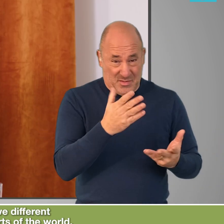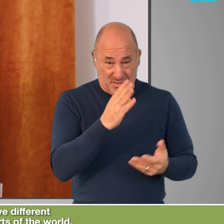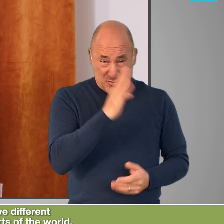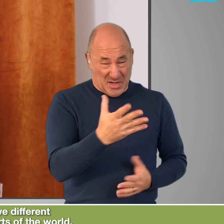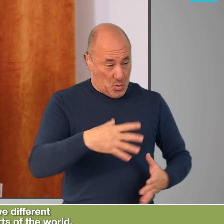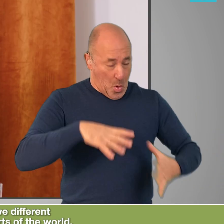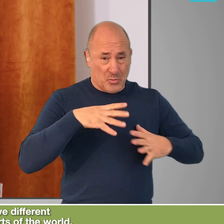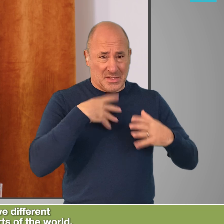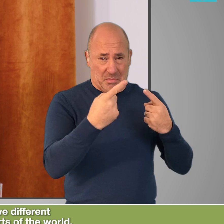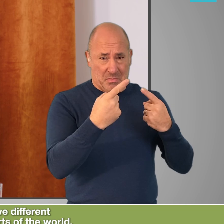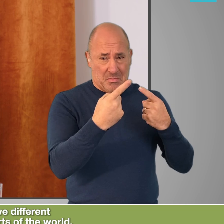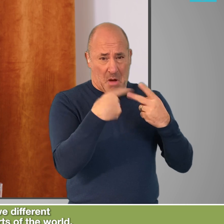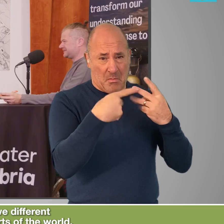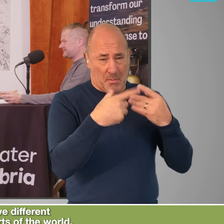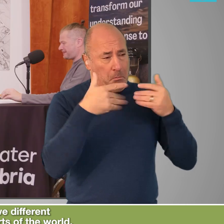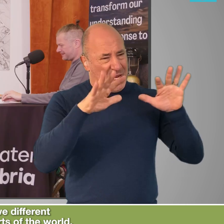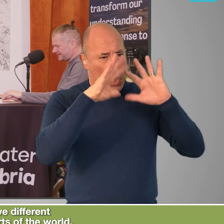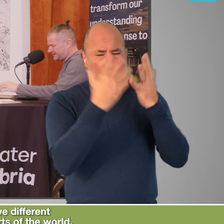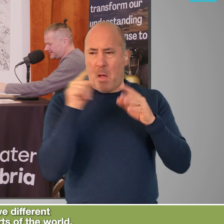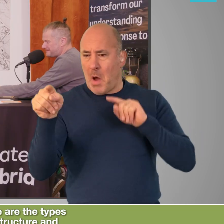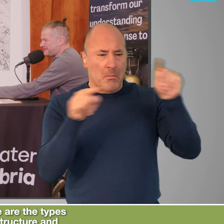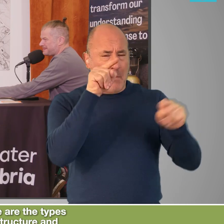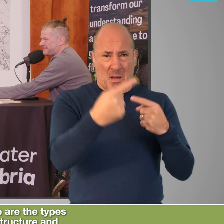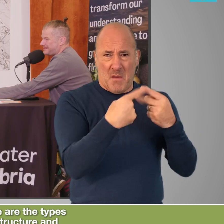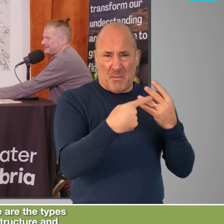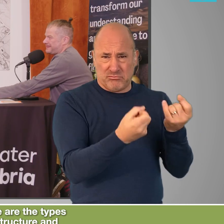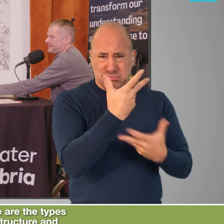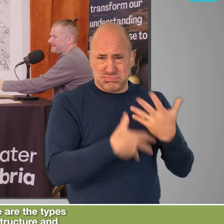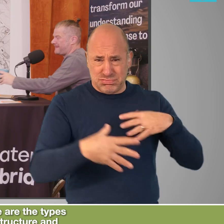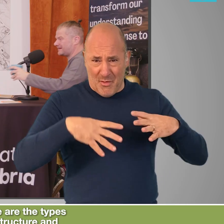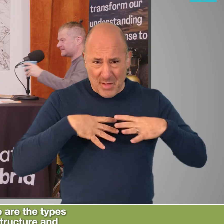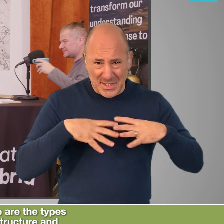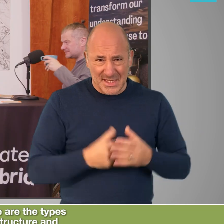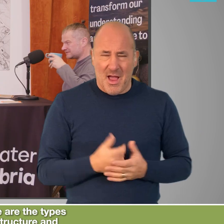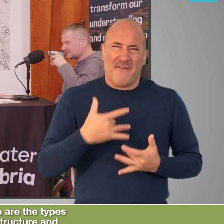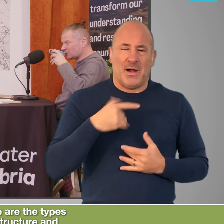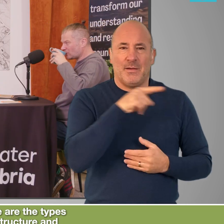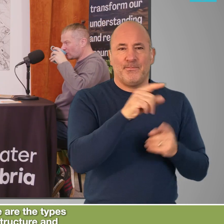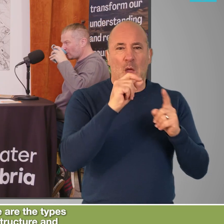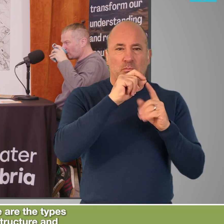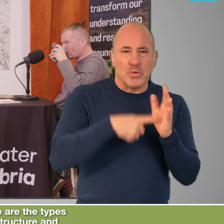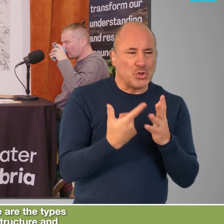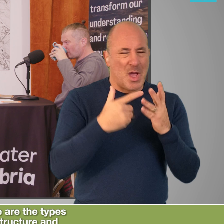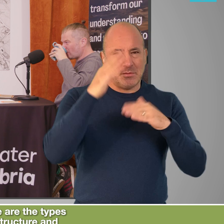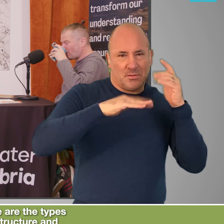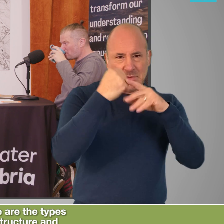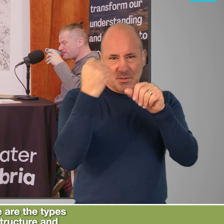picked up four or five different examples in different parts of the world. And I'm guessing those are the types of projects and infrastructure and